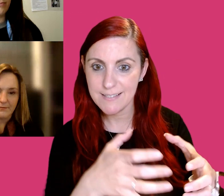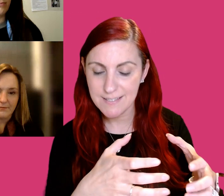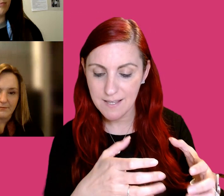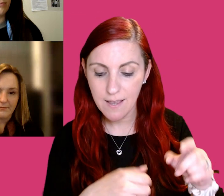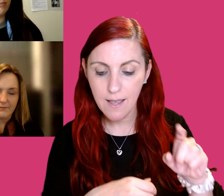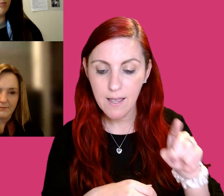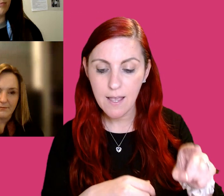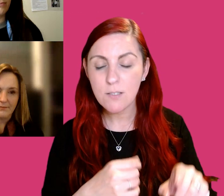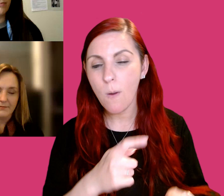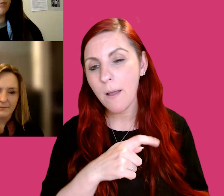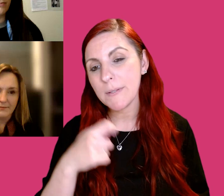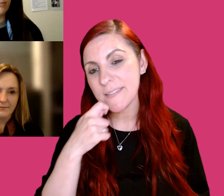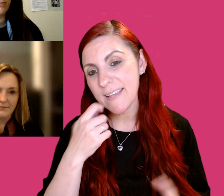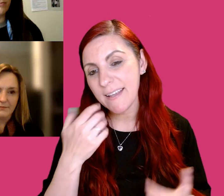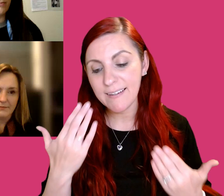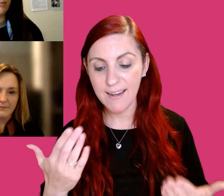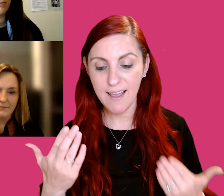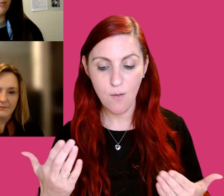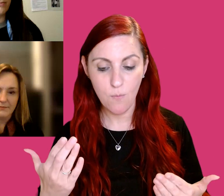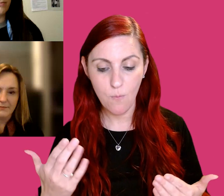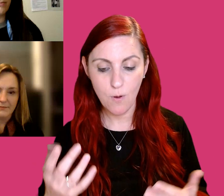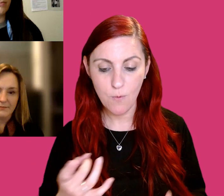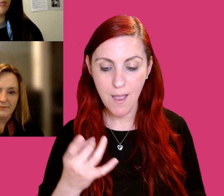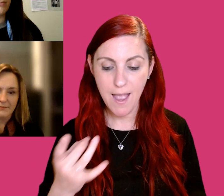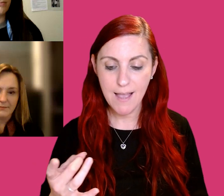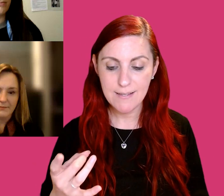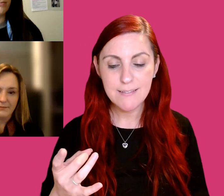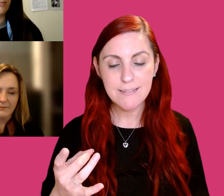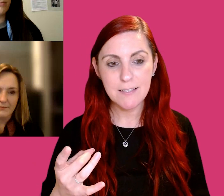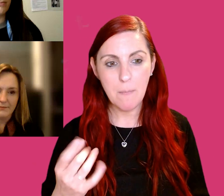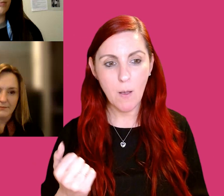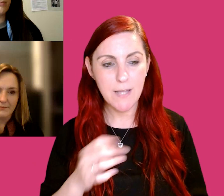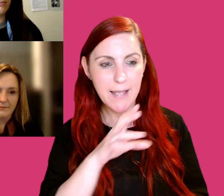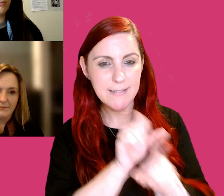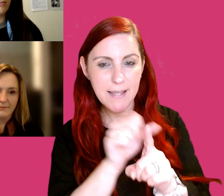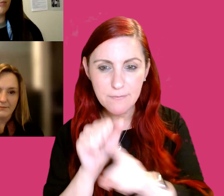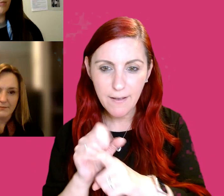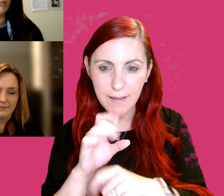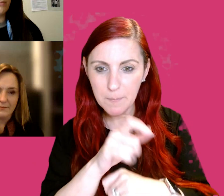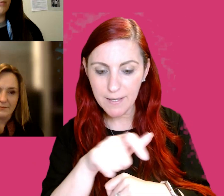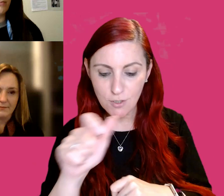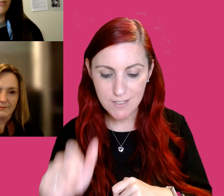we're probably very when you when you ask CL about identifying patients and how you find them we're